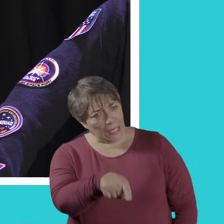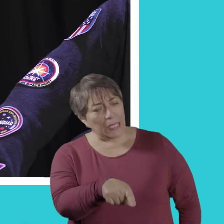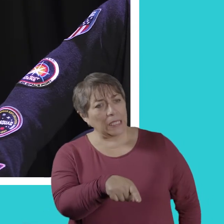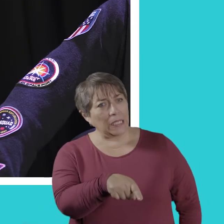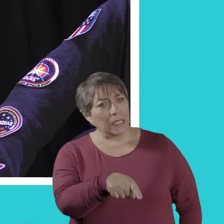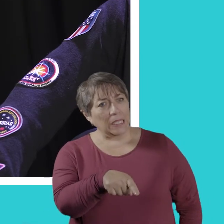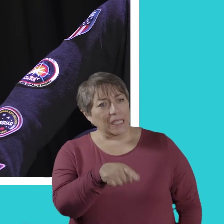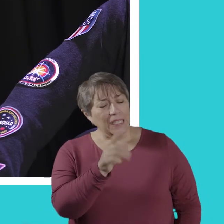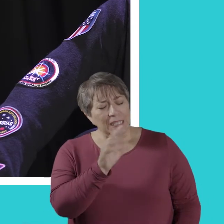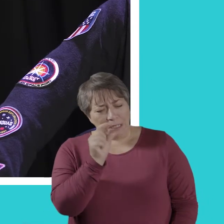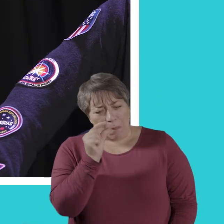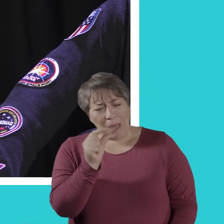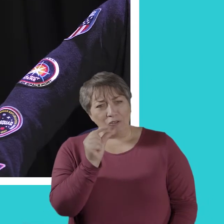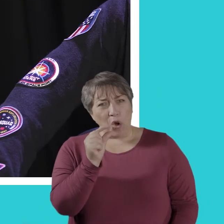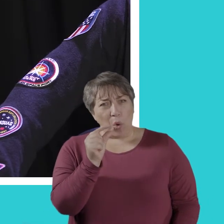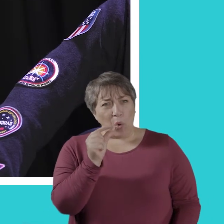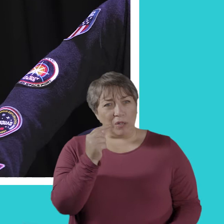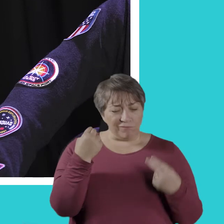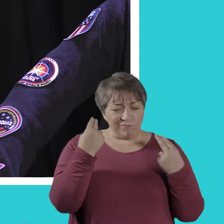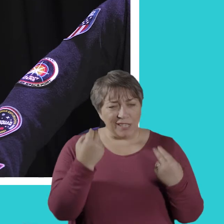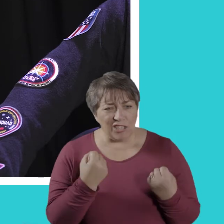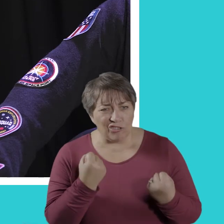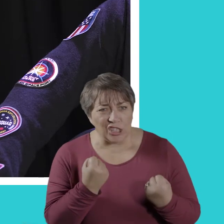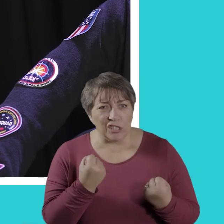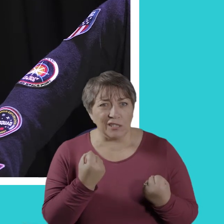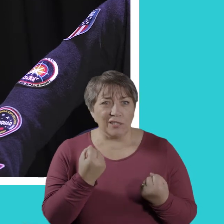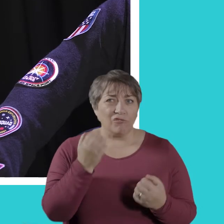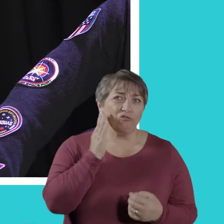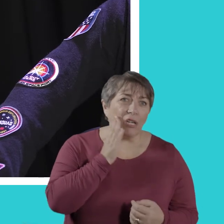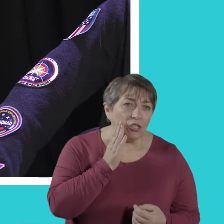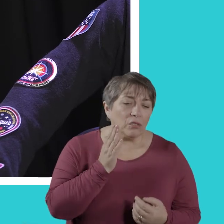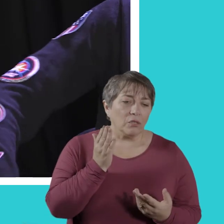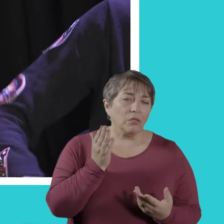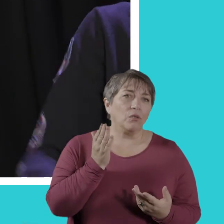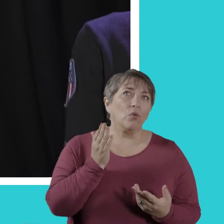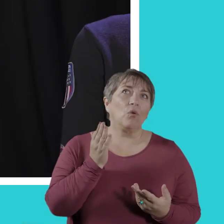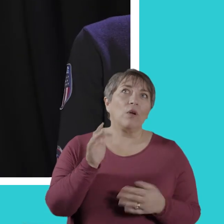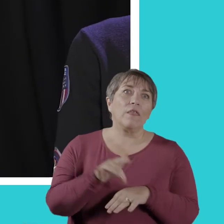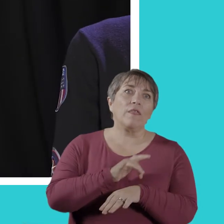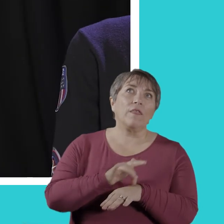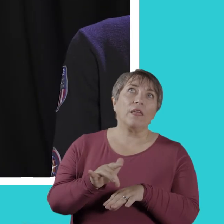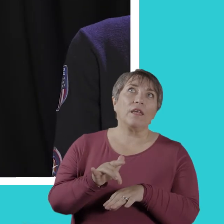like...microaggressions... microaggressive towards me whether that's race or very much recently in the theater world it's been my working class background.